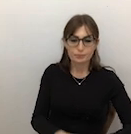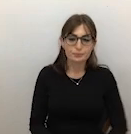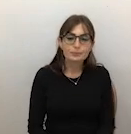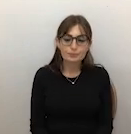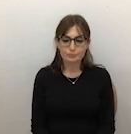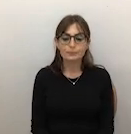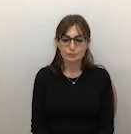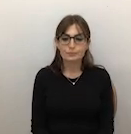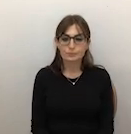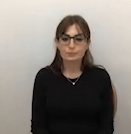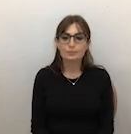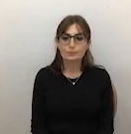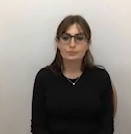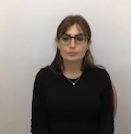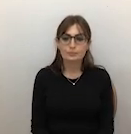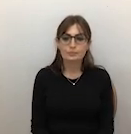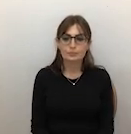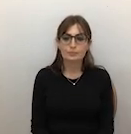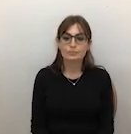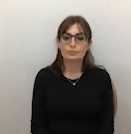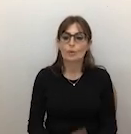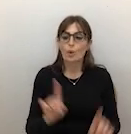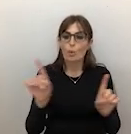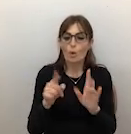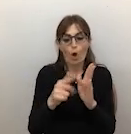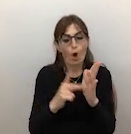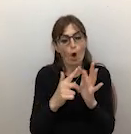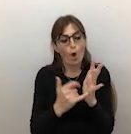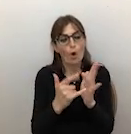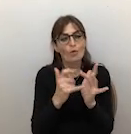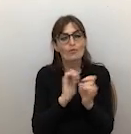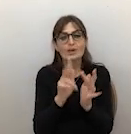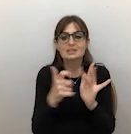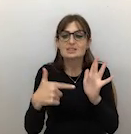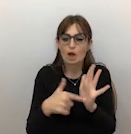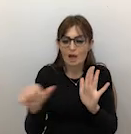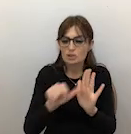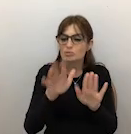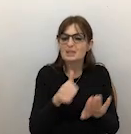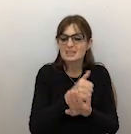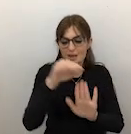As mentioned, the areas of oversight undertaken by the audit and risk committee should be set out in the committee